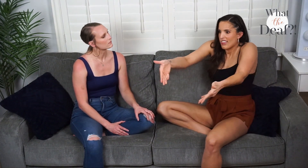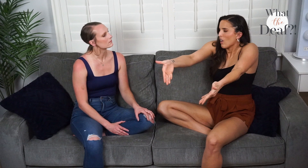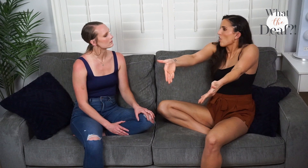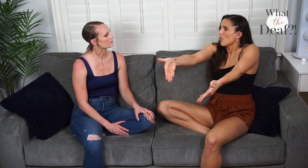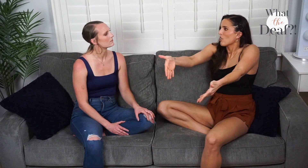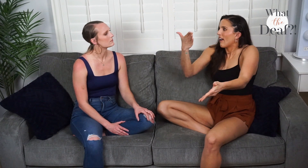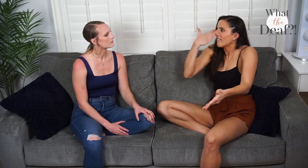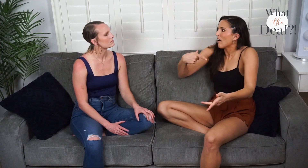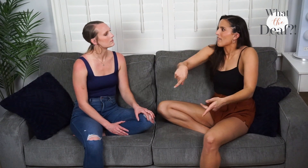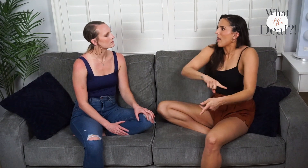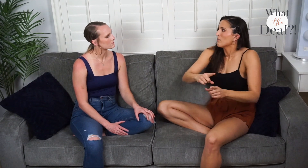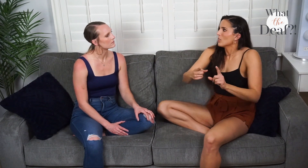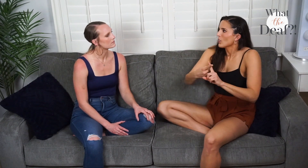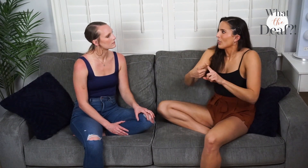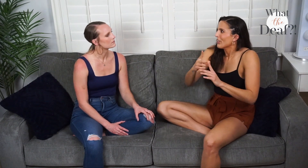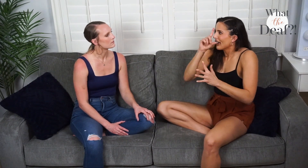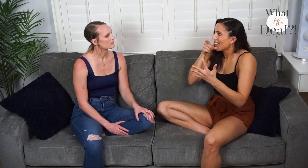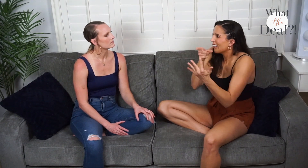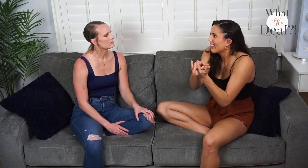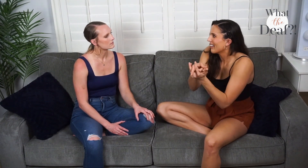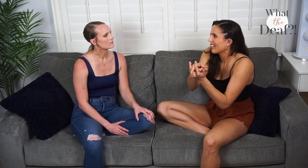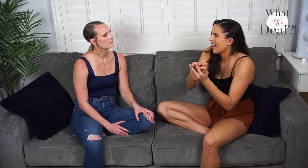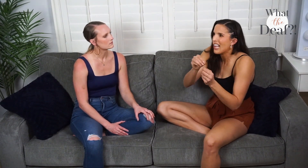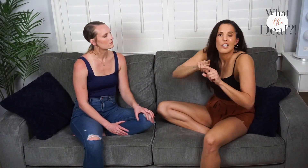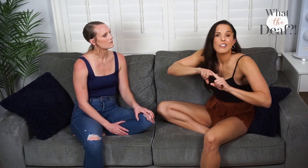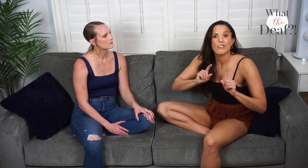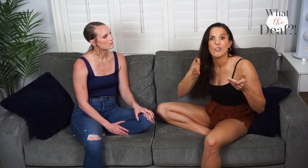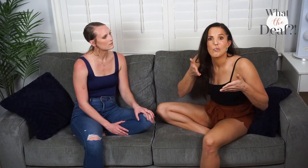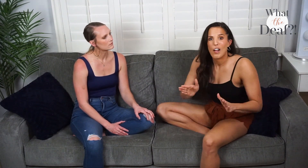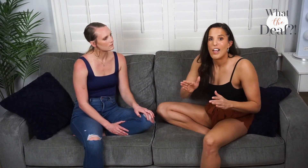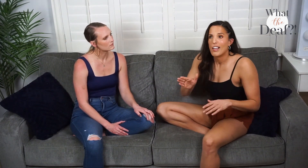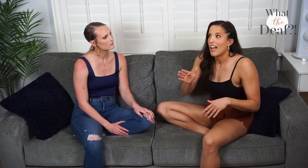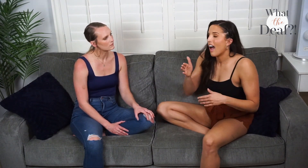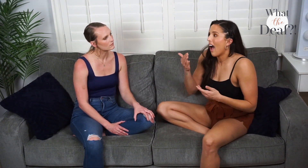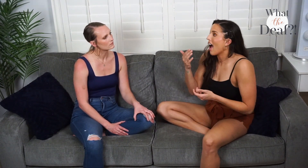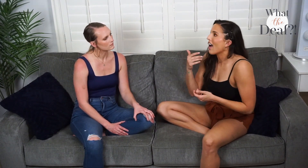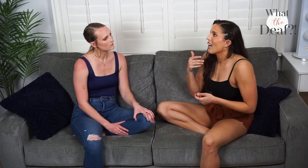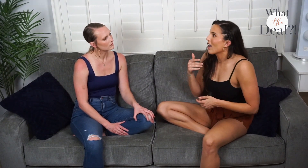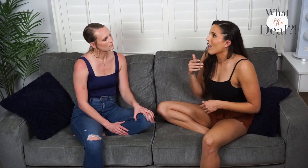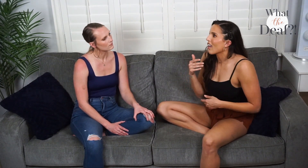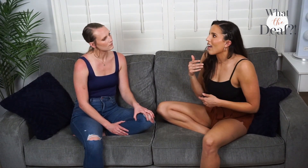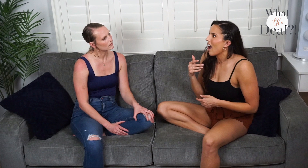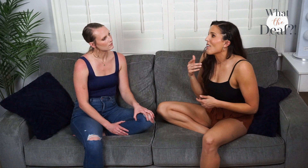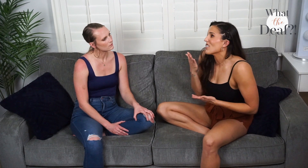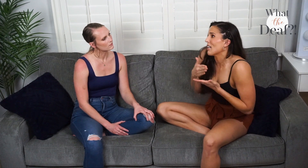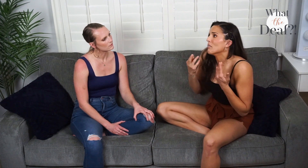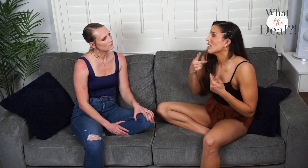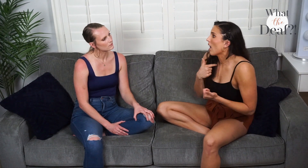in front of them to really make an impact in a different way. And for some reason, I just love it.